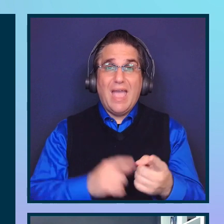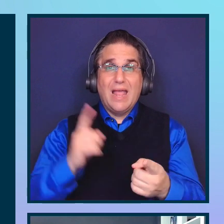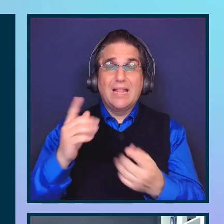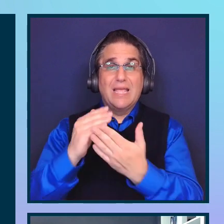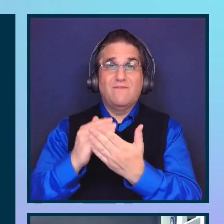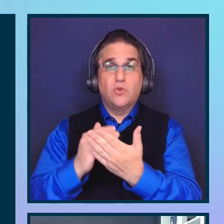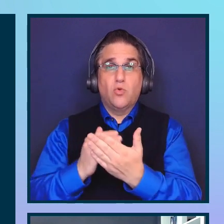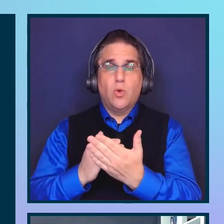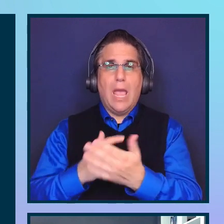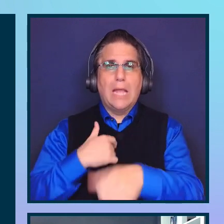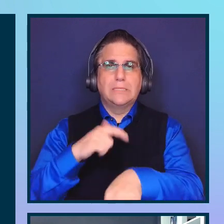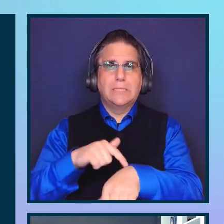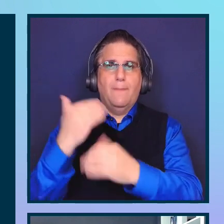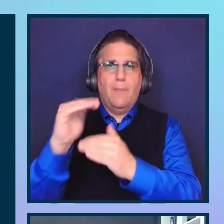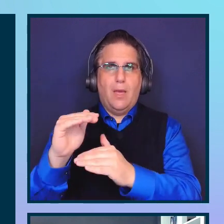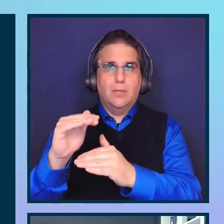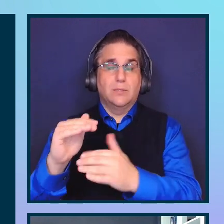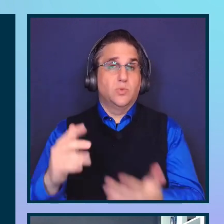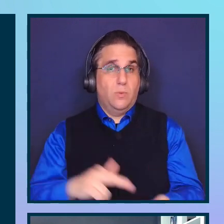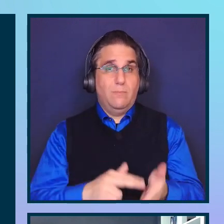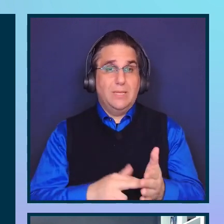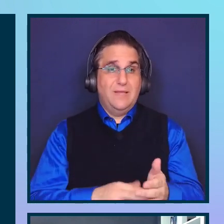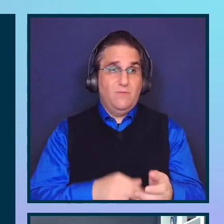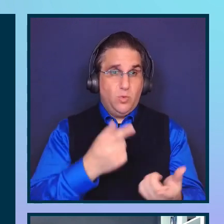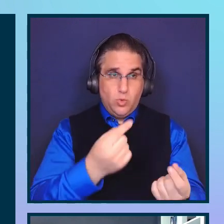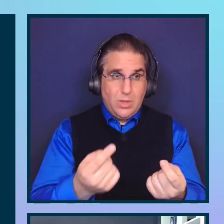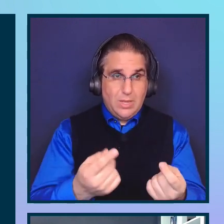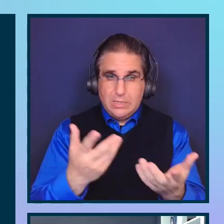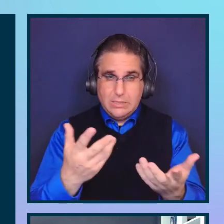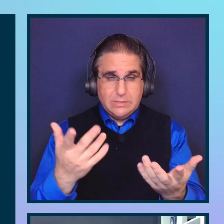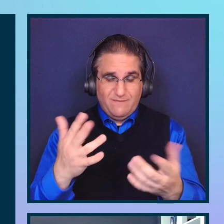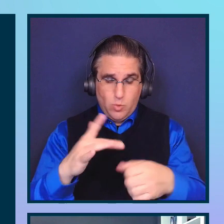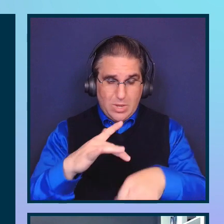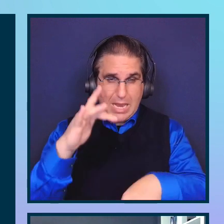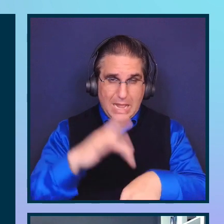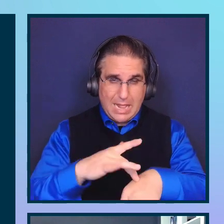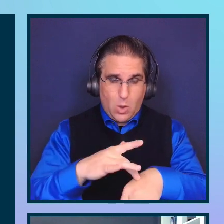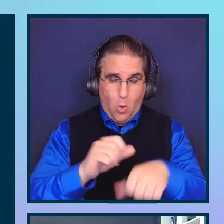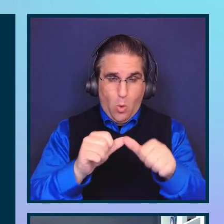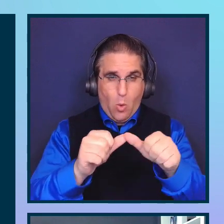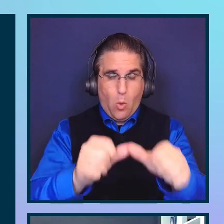So after you do this, you click, press and hold. You find a way to do it. And then, sorry, the inventory is out.